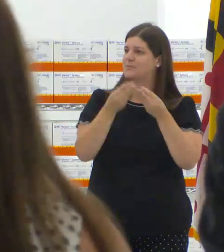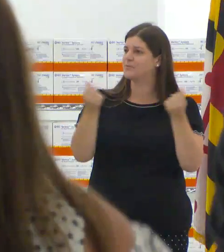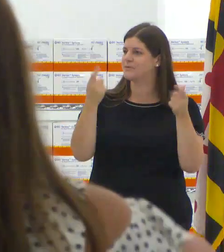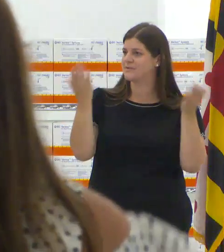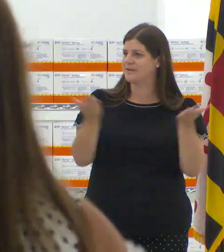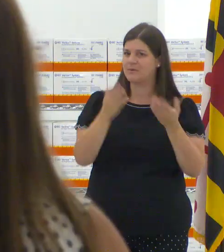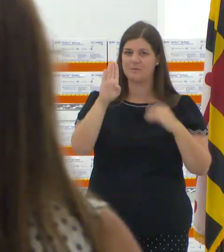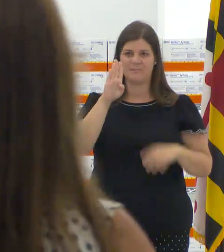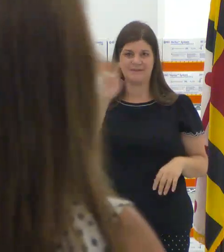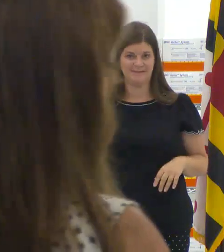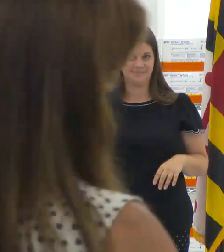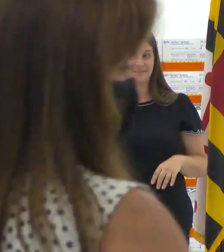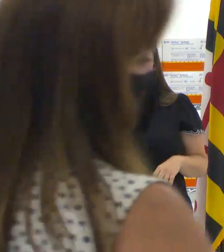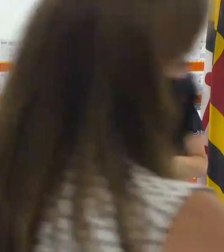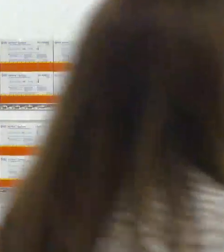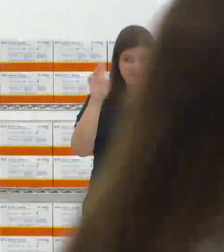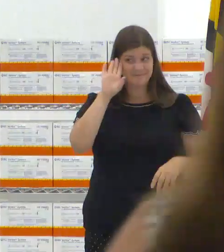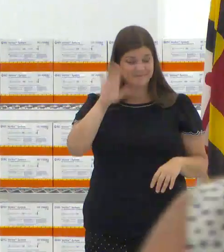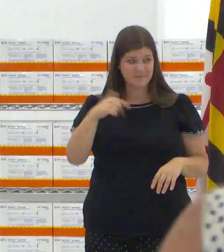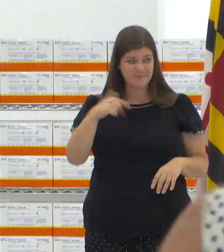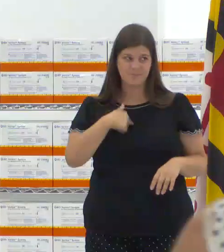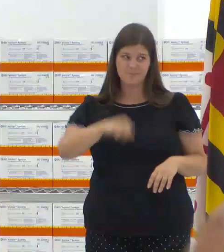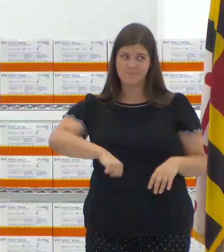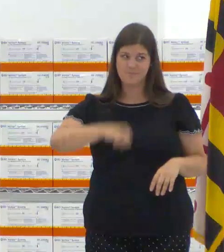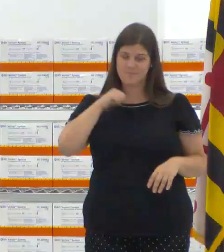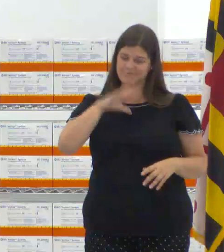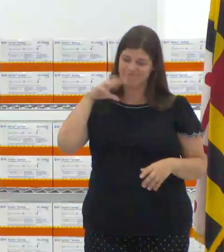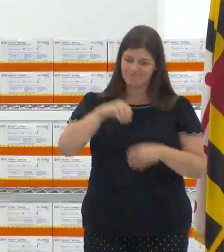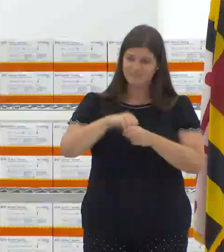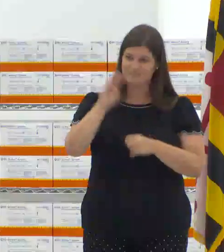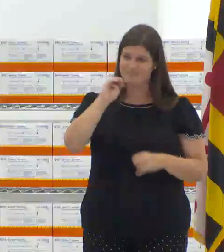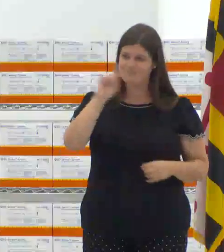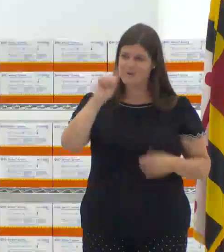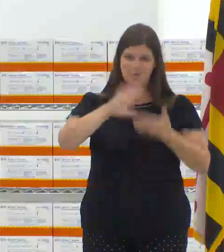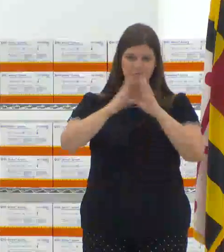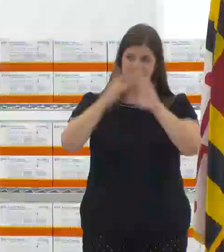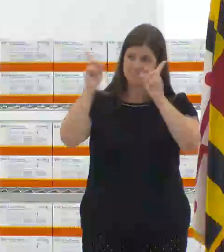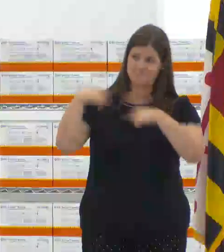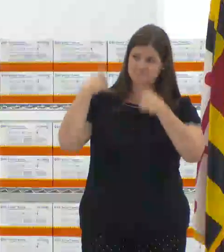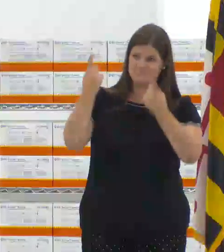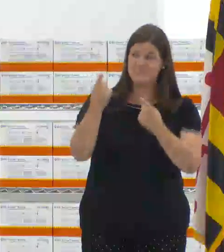integrated Good morning, everybody, I'm the president for diagnostic solutions. We